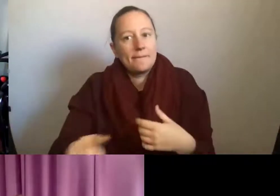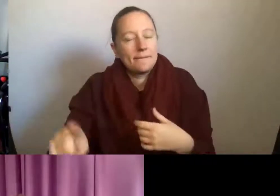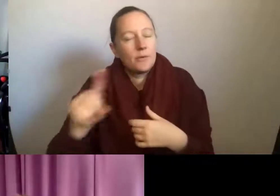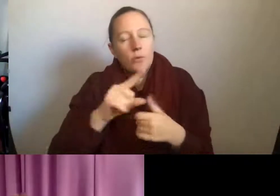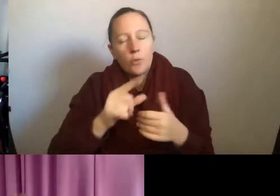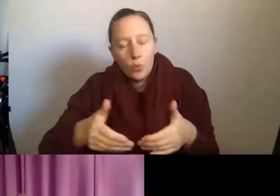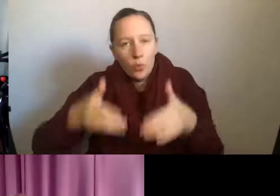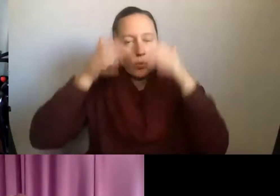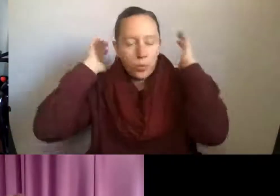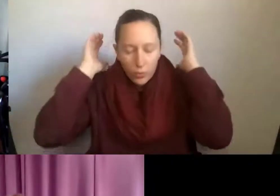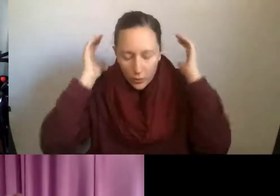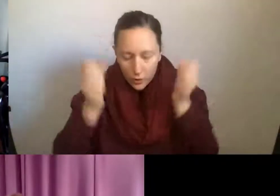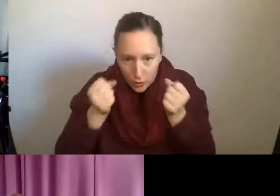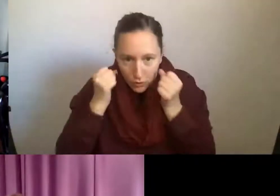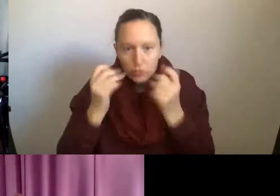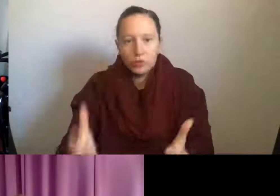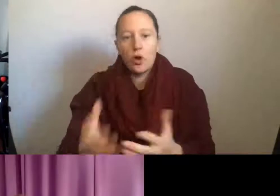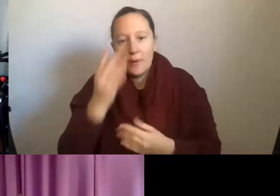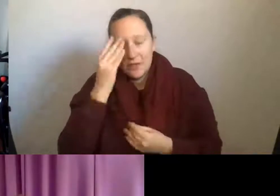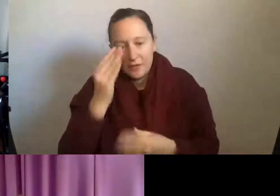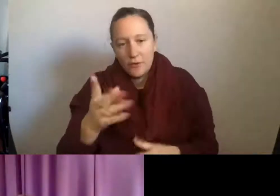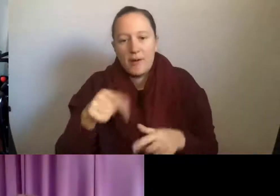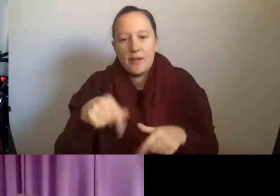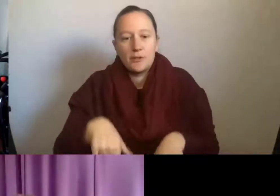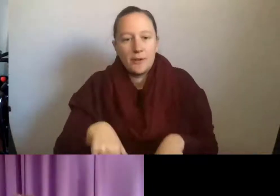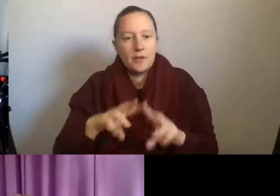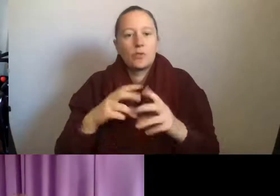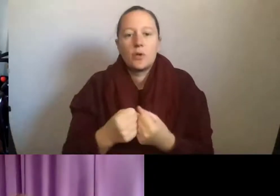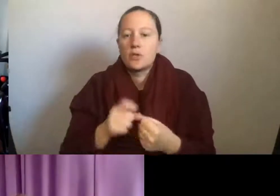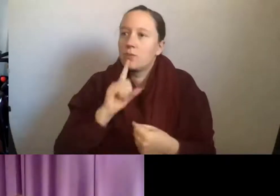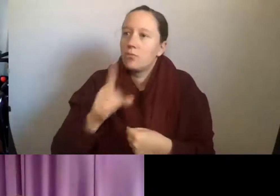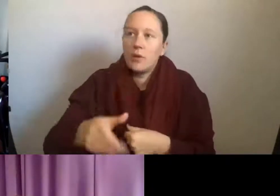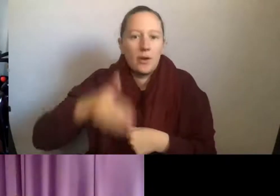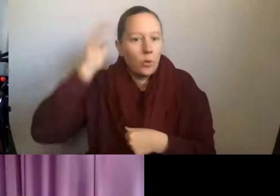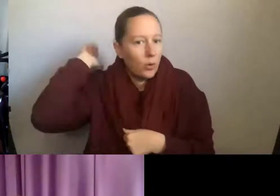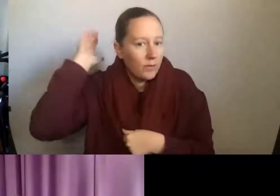and this seminar is probably just going overload right now in your heads.